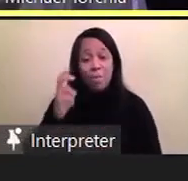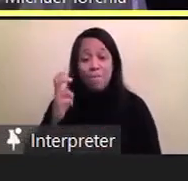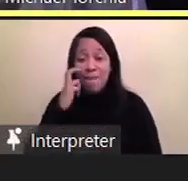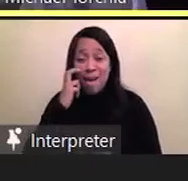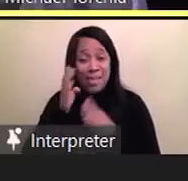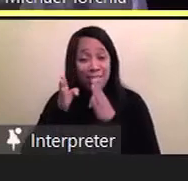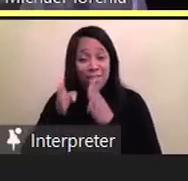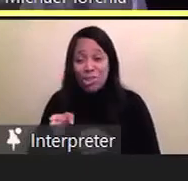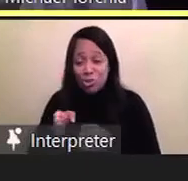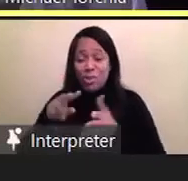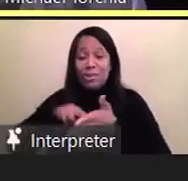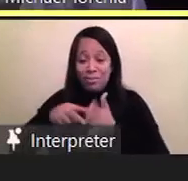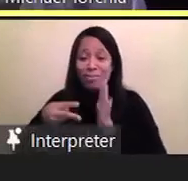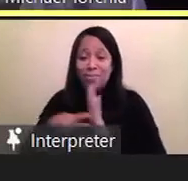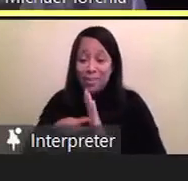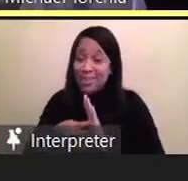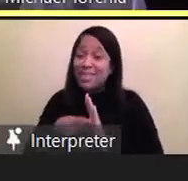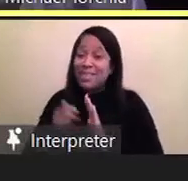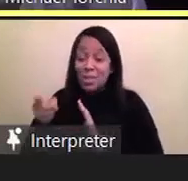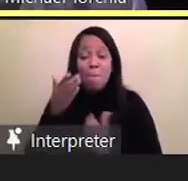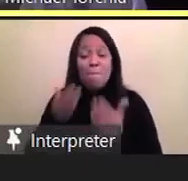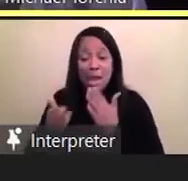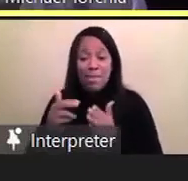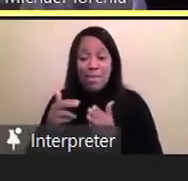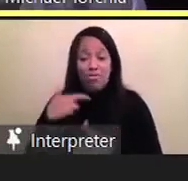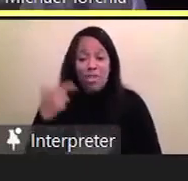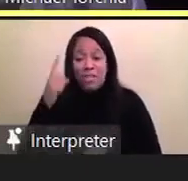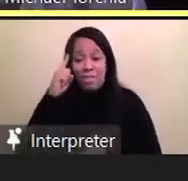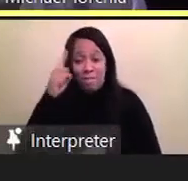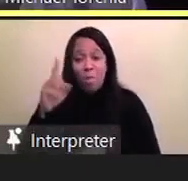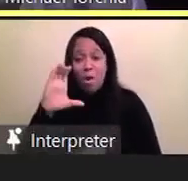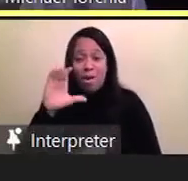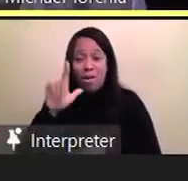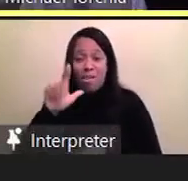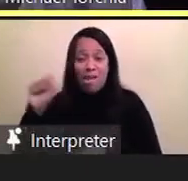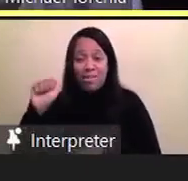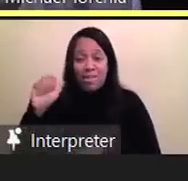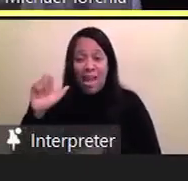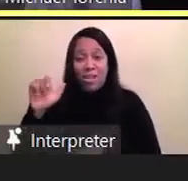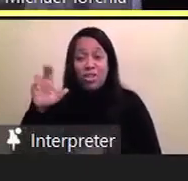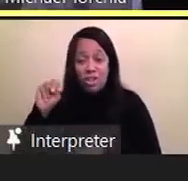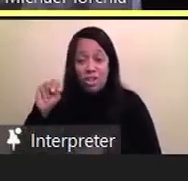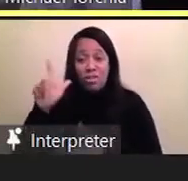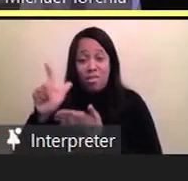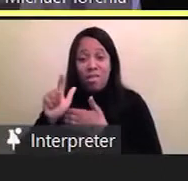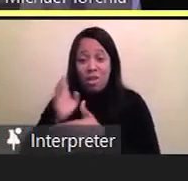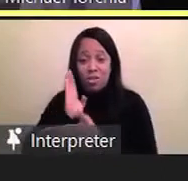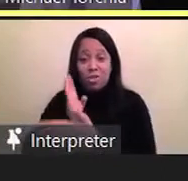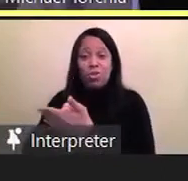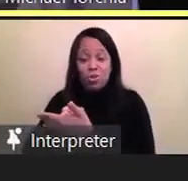then you may get hit by one of these class-action lawsuits and be brought in on these things.